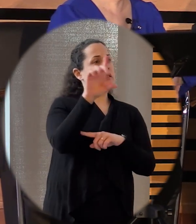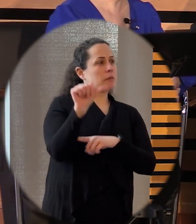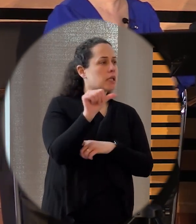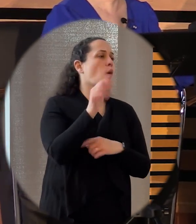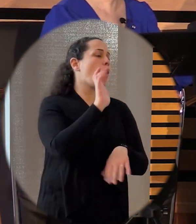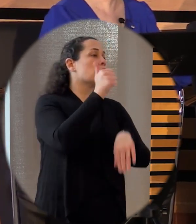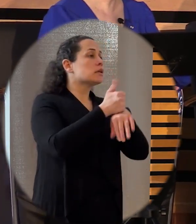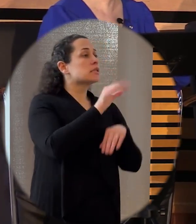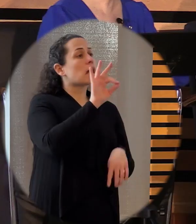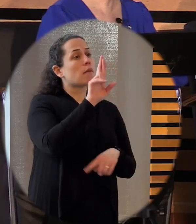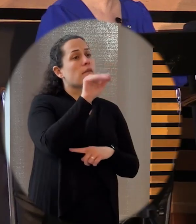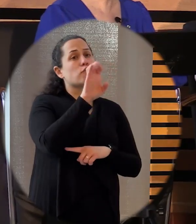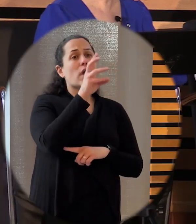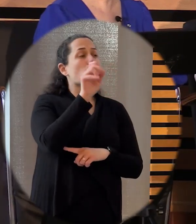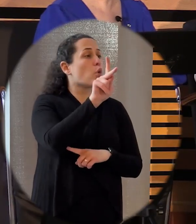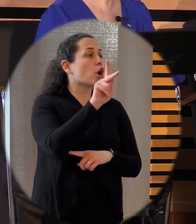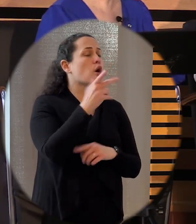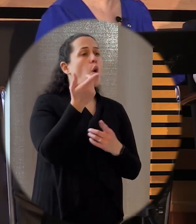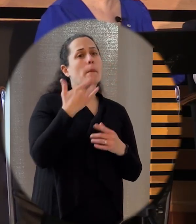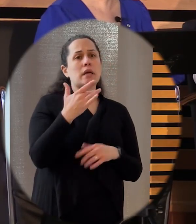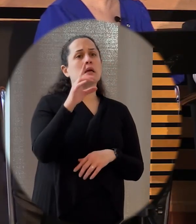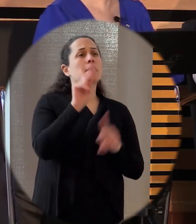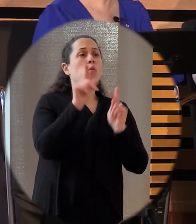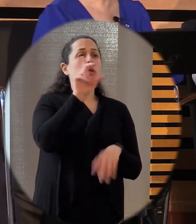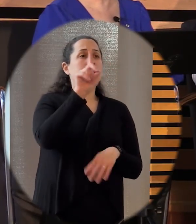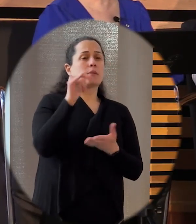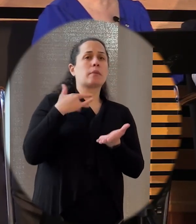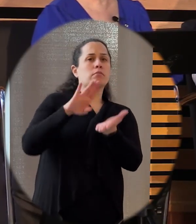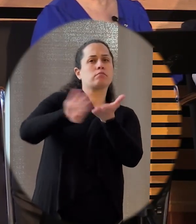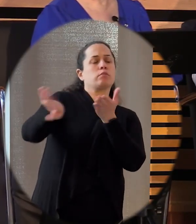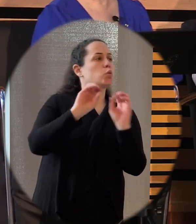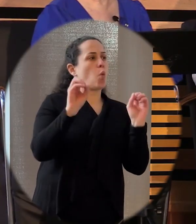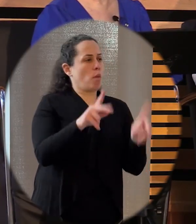barriers creating frameworks that keep people with disabilities out of opportunities. But in reality,